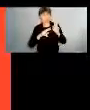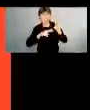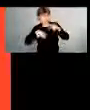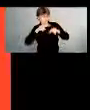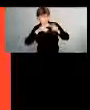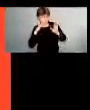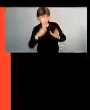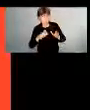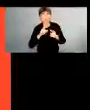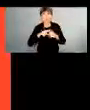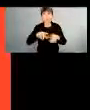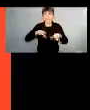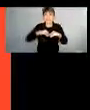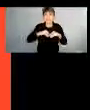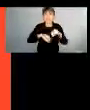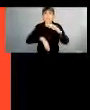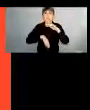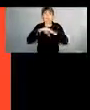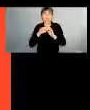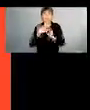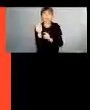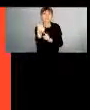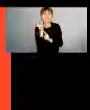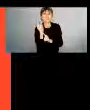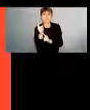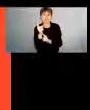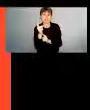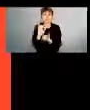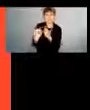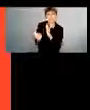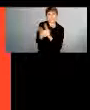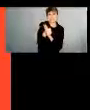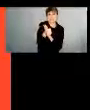they weren’t required to read more than that so you can still use that as a general